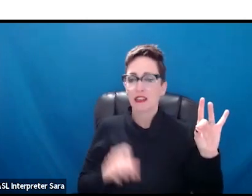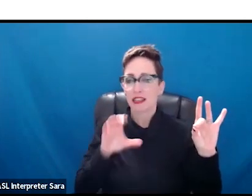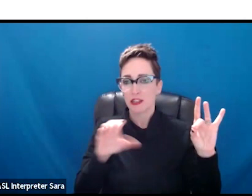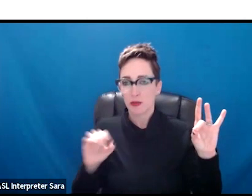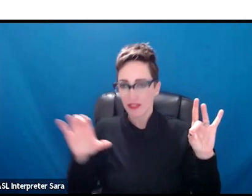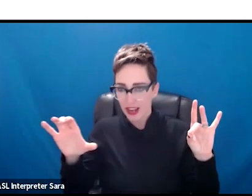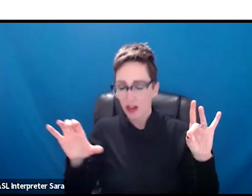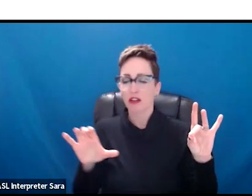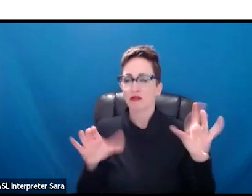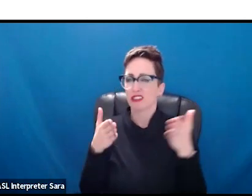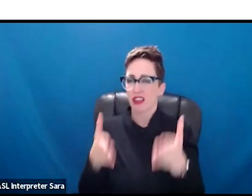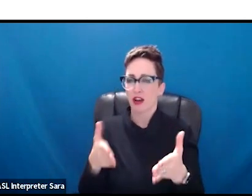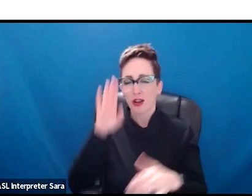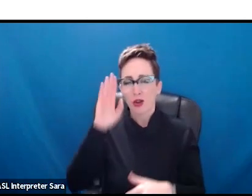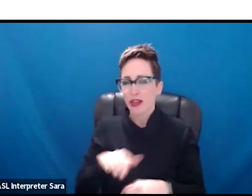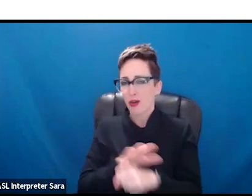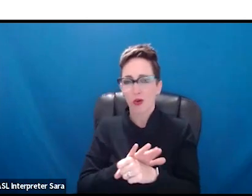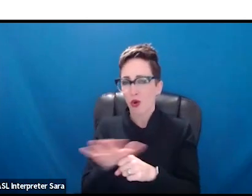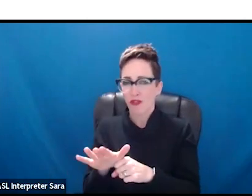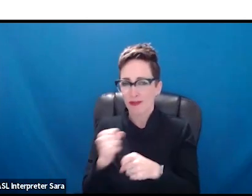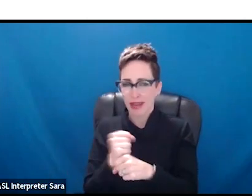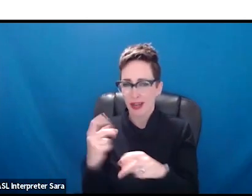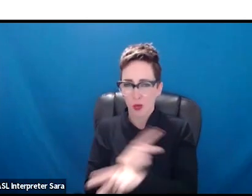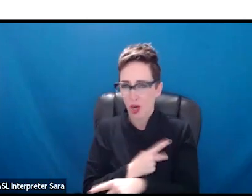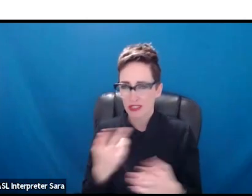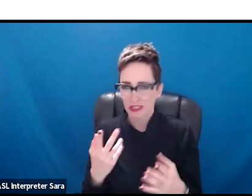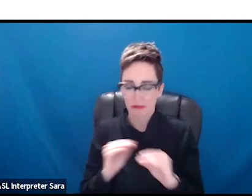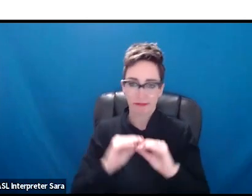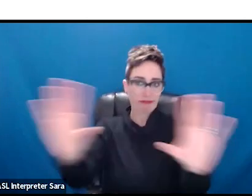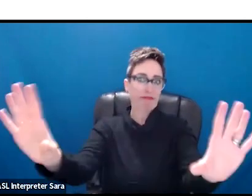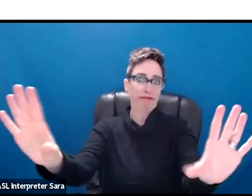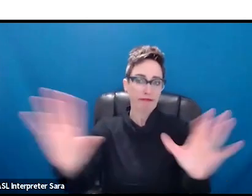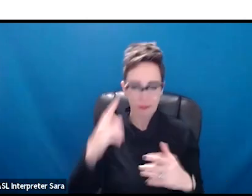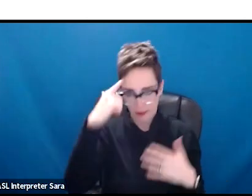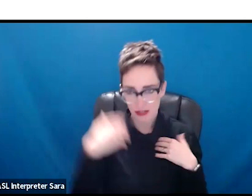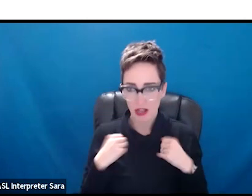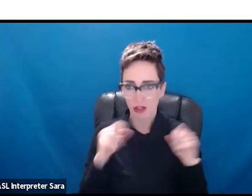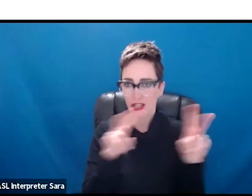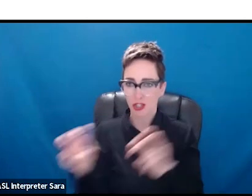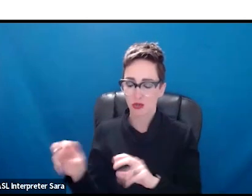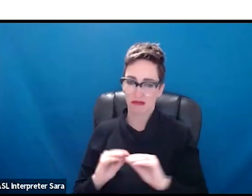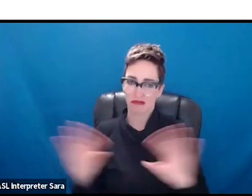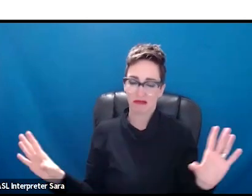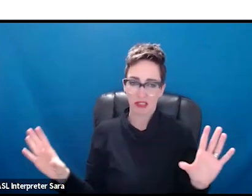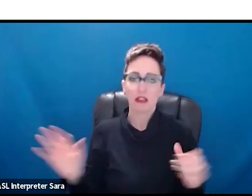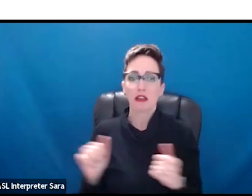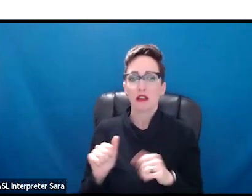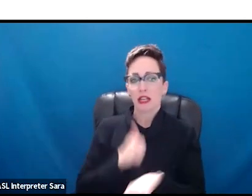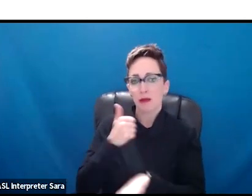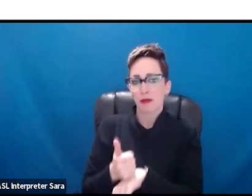We know the pandemic exacerbated the effects on mental health for everyone, and with the implementation of 988 that occurred